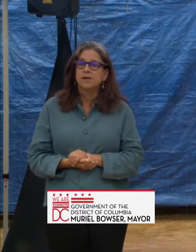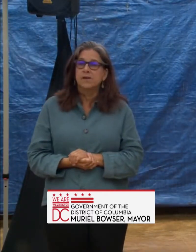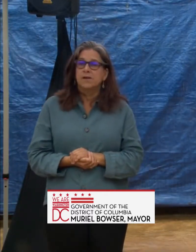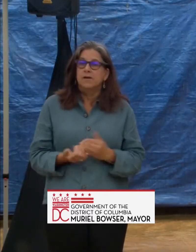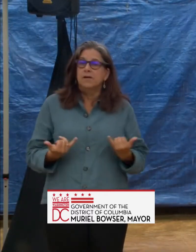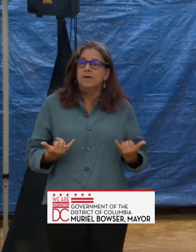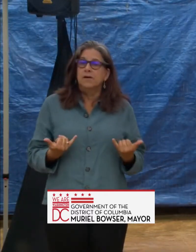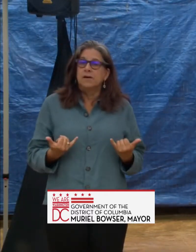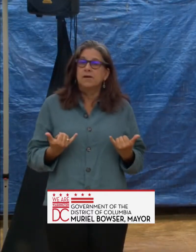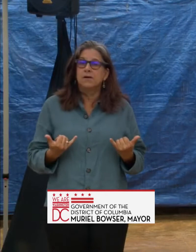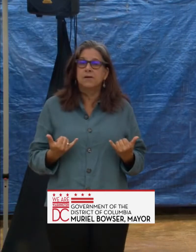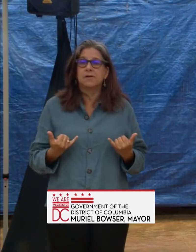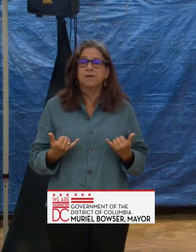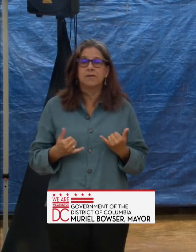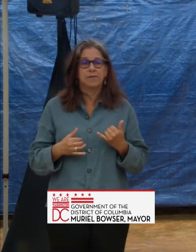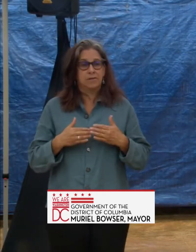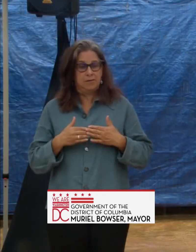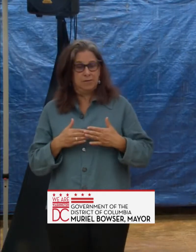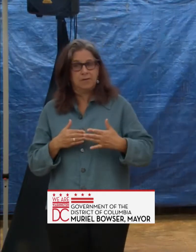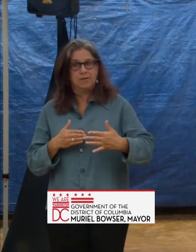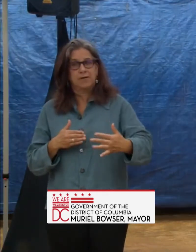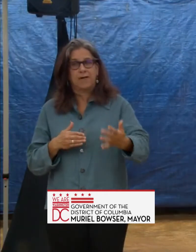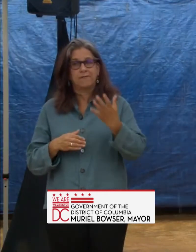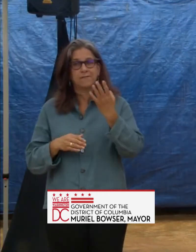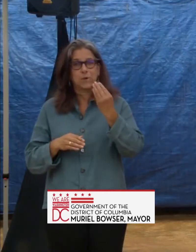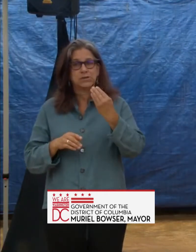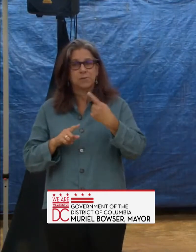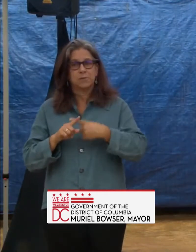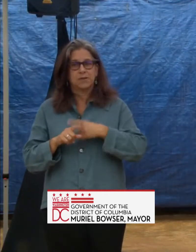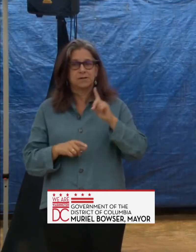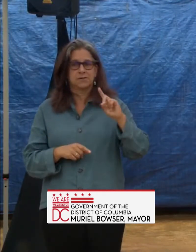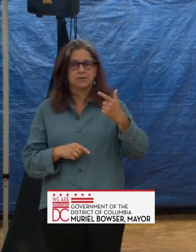WILL SEE DGS BEGIN TO CONVERT THIS BUILDING INTO A